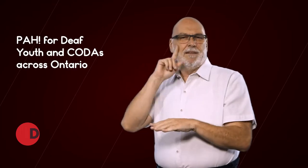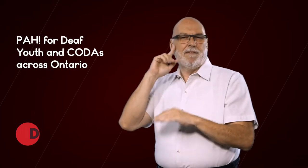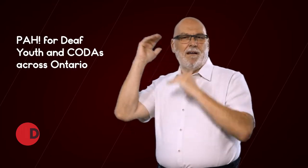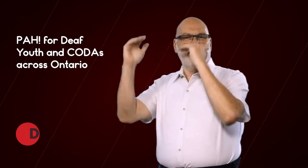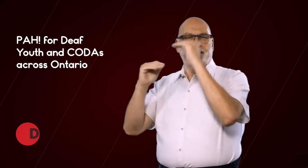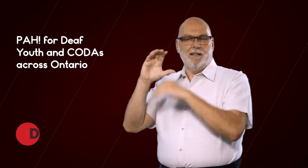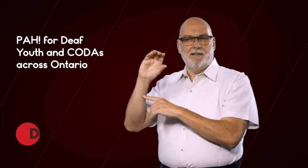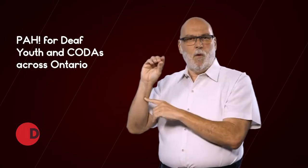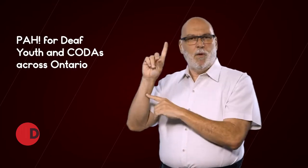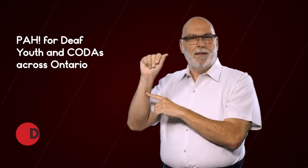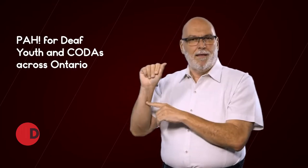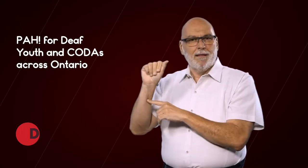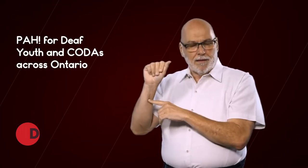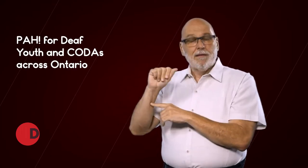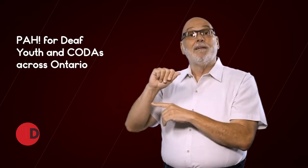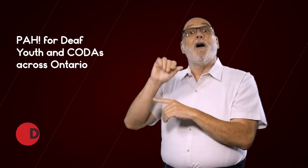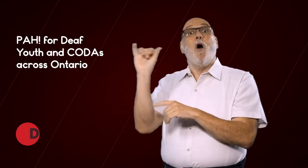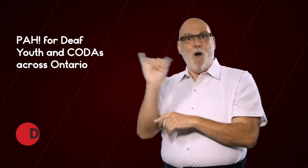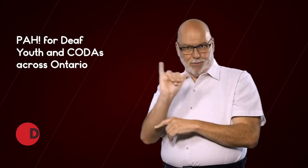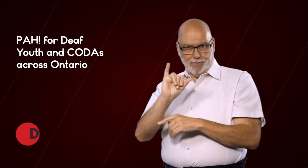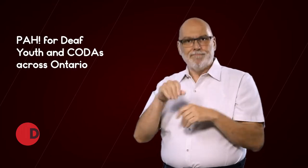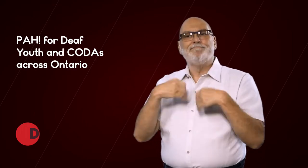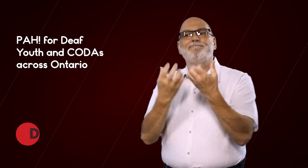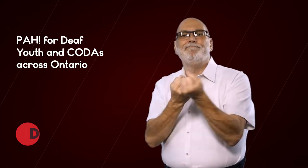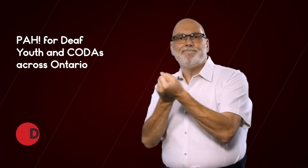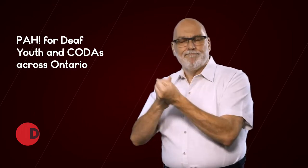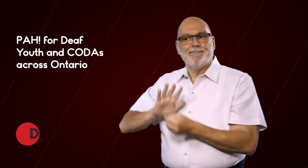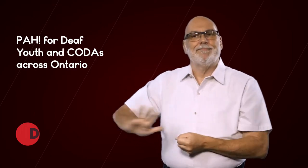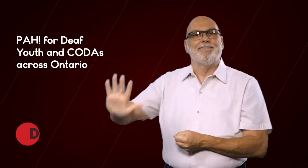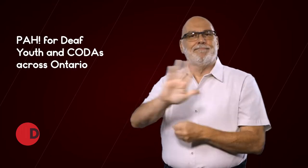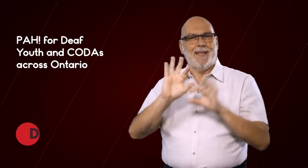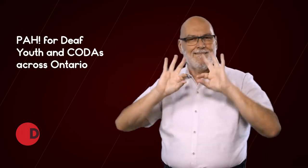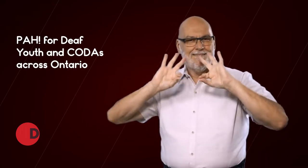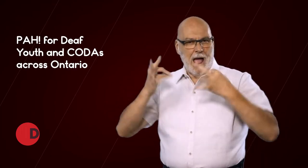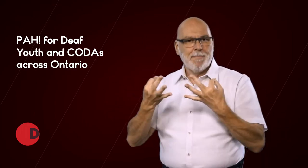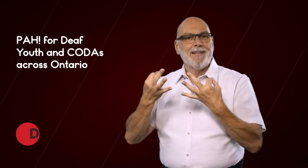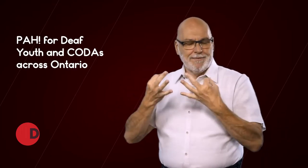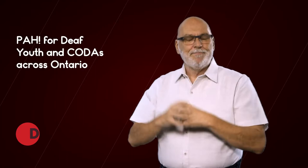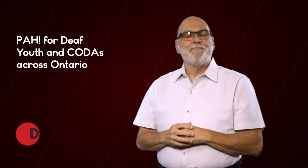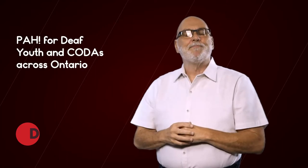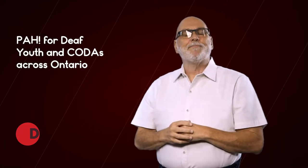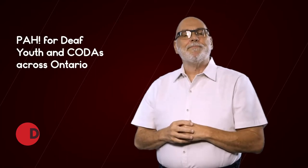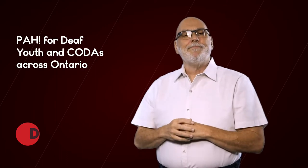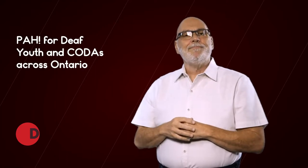and children of Deaf adults (CODAs) and their families.